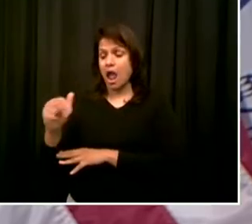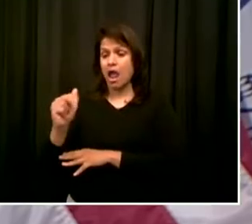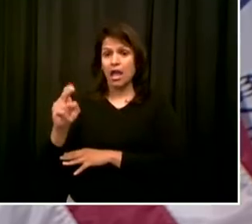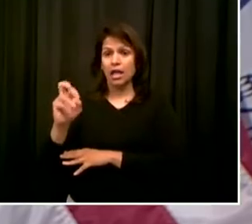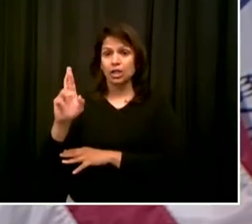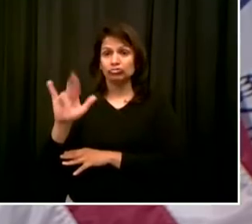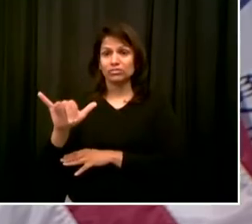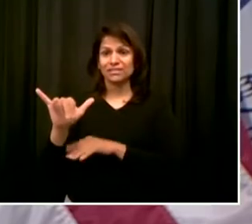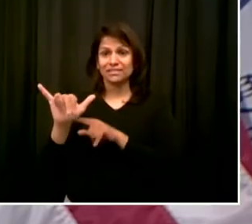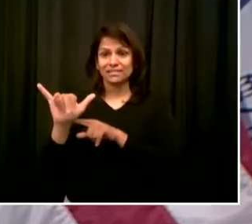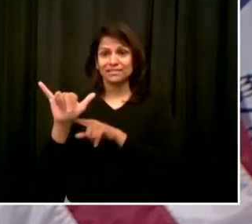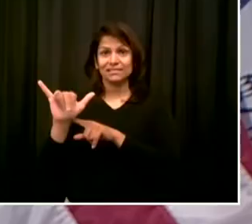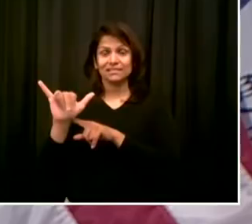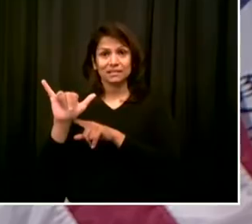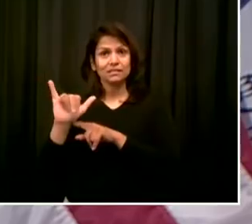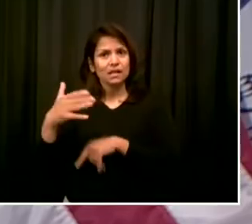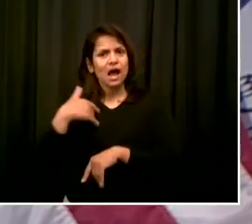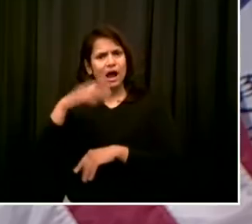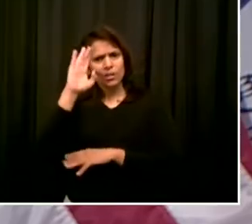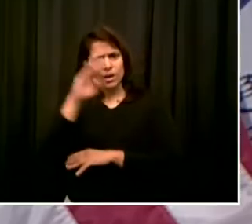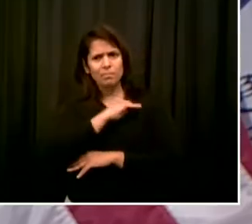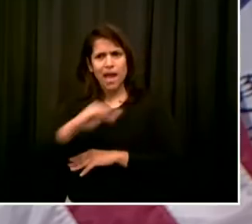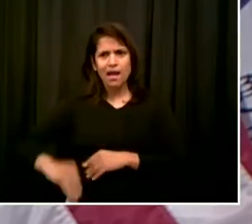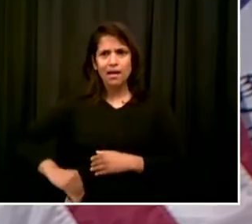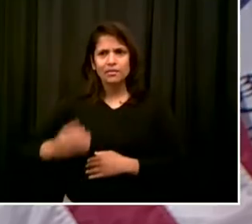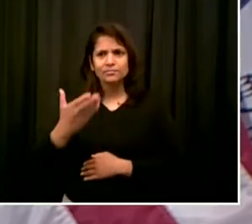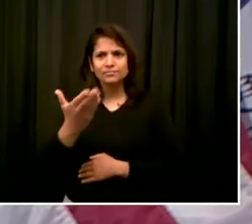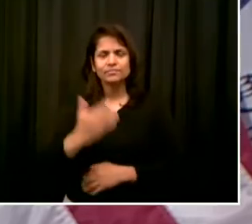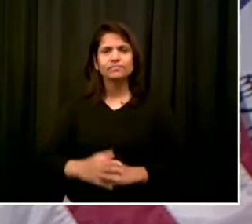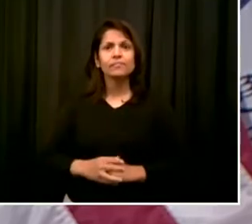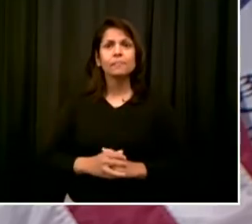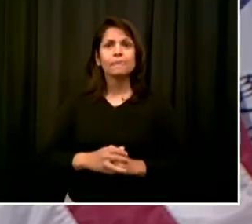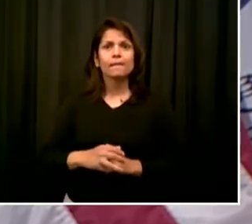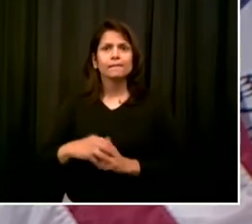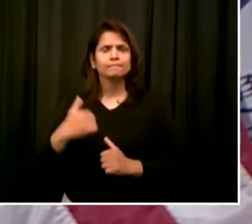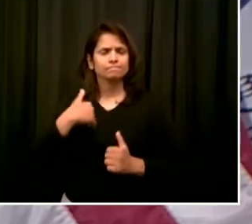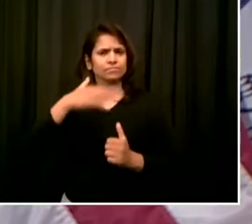MAYOR?